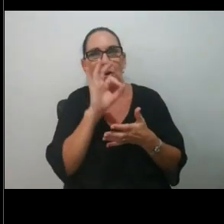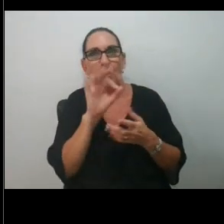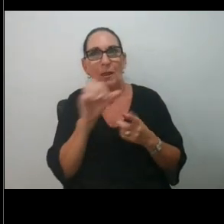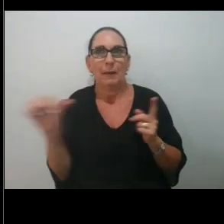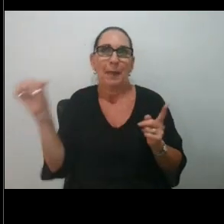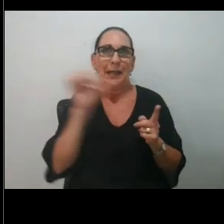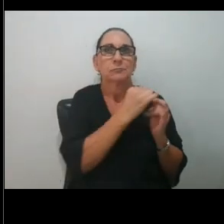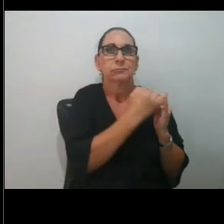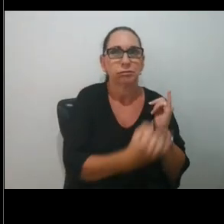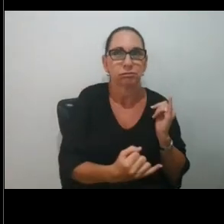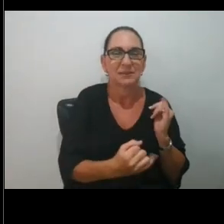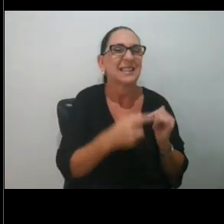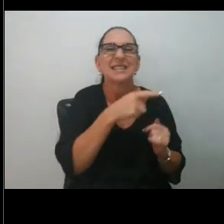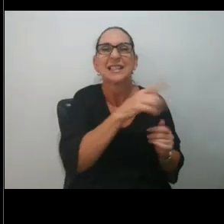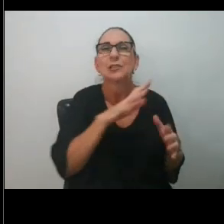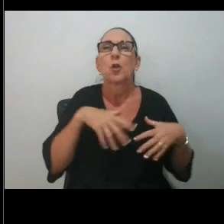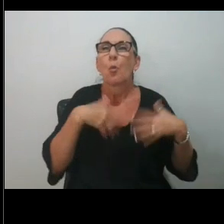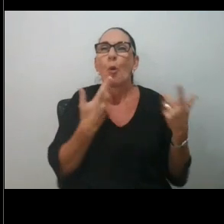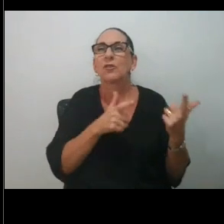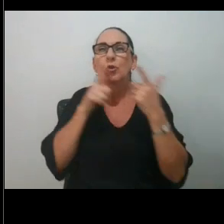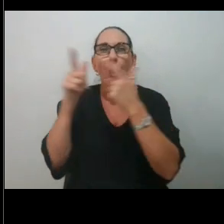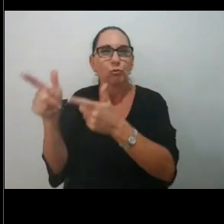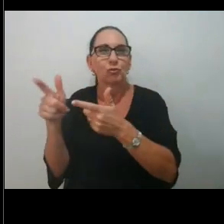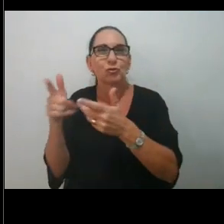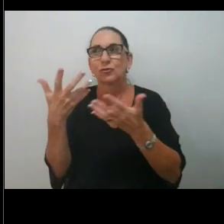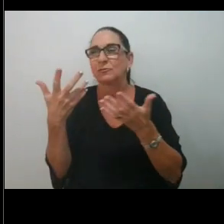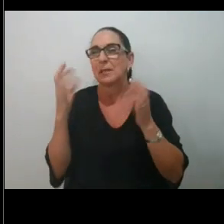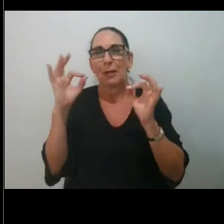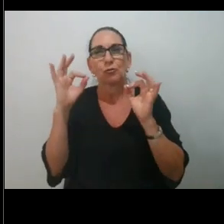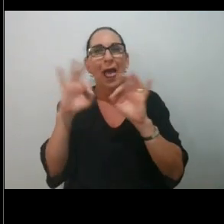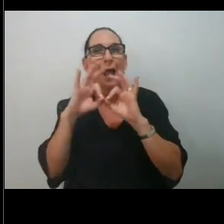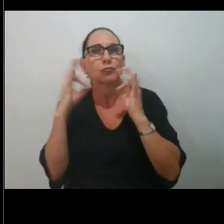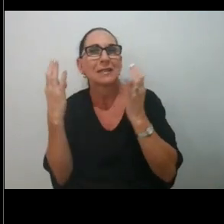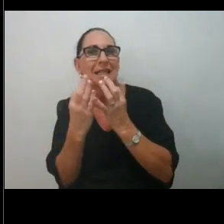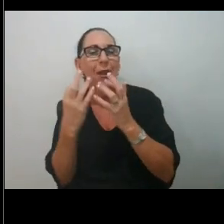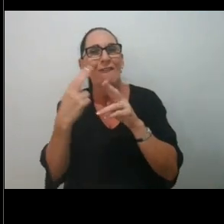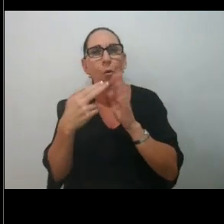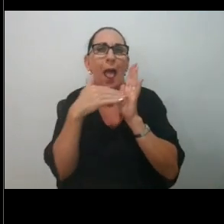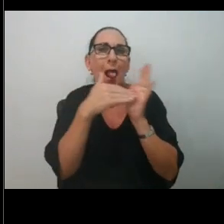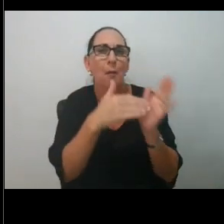provider at this point in time and we really work with people where they're at um so we did